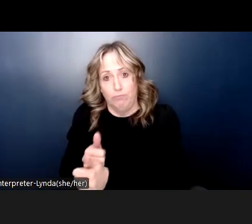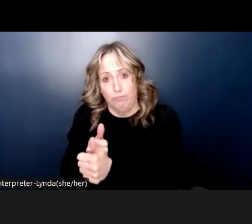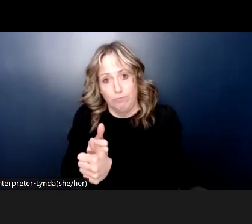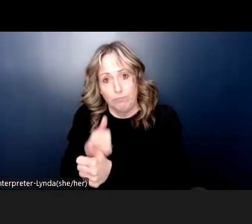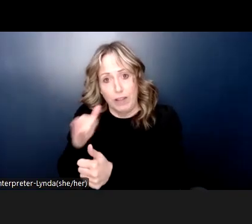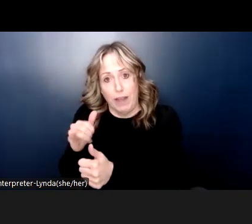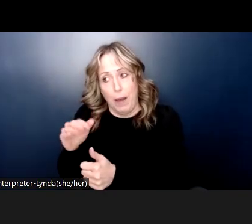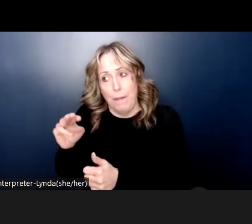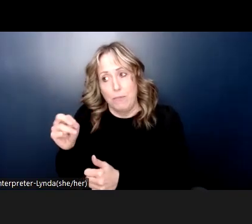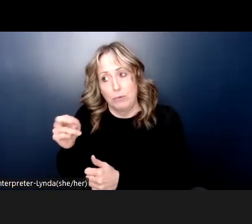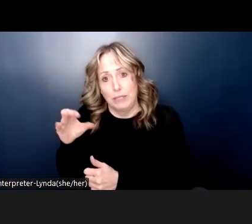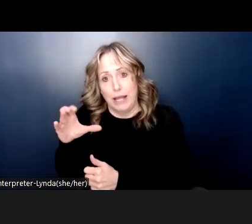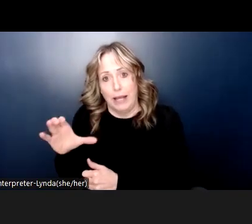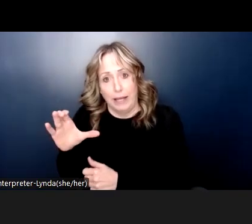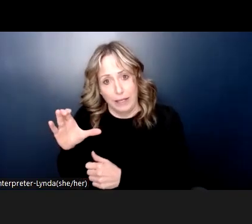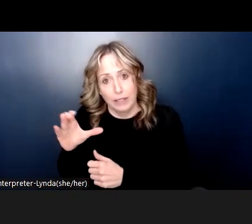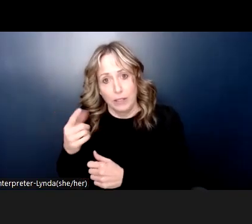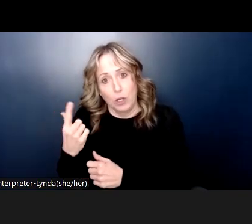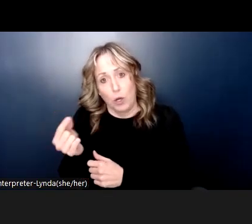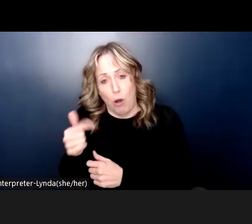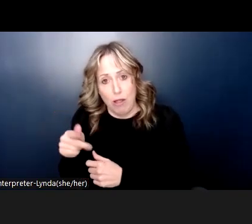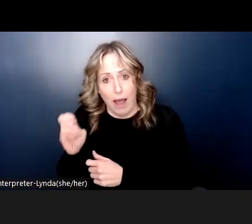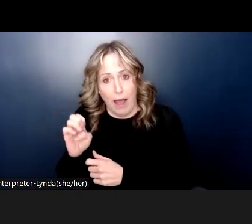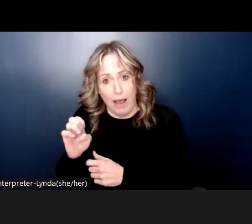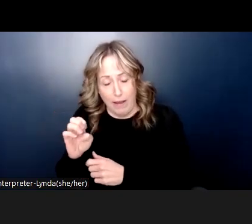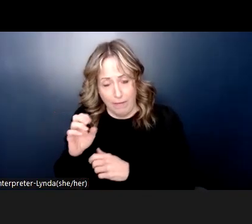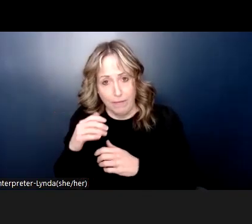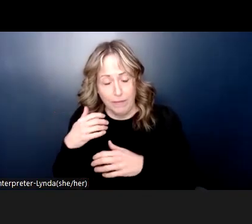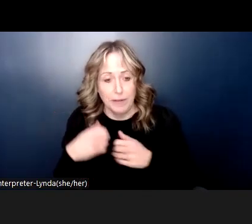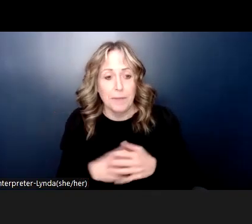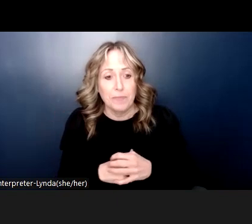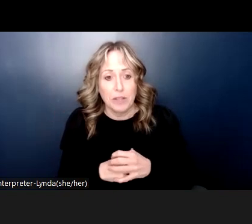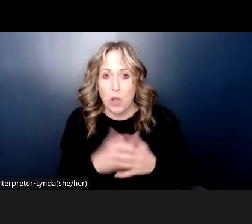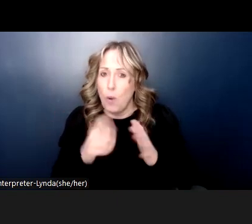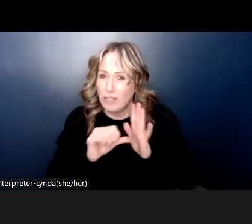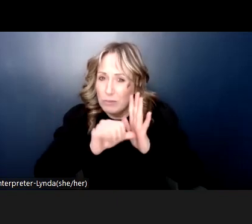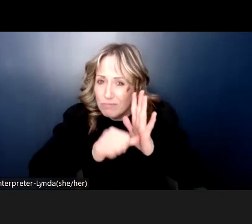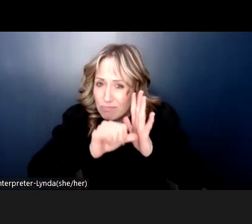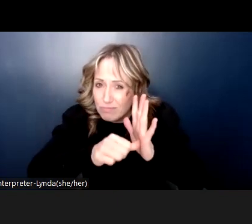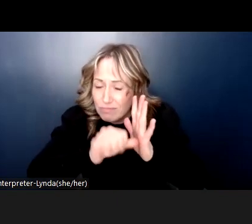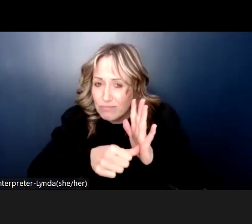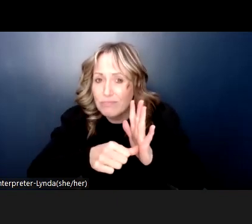So another area that we would like to stress here to make sure the navigational,